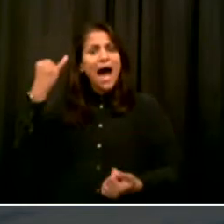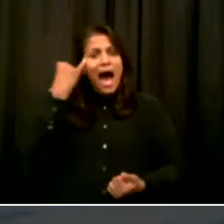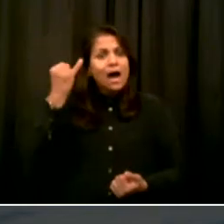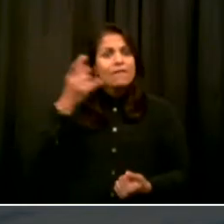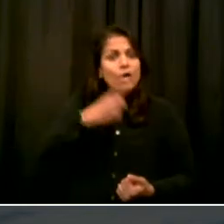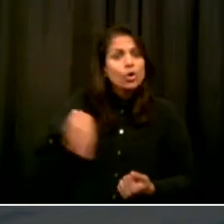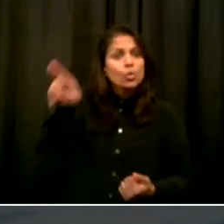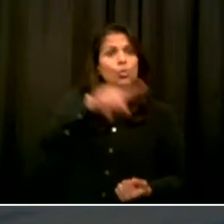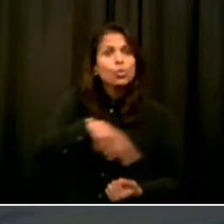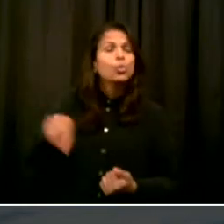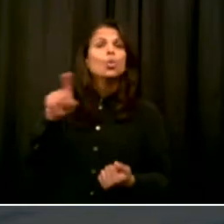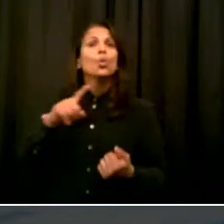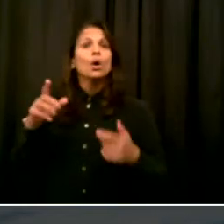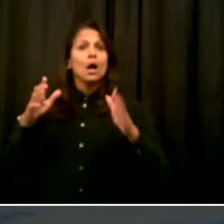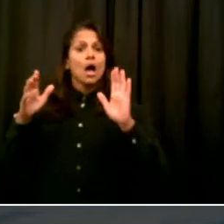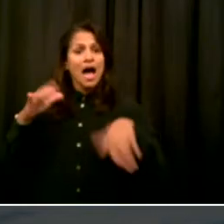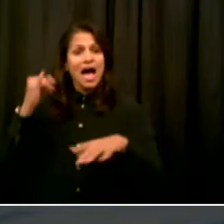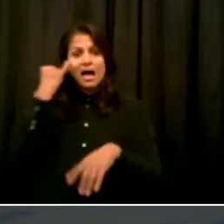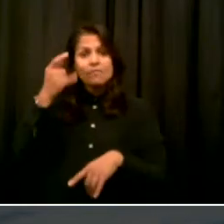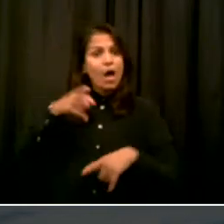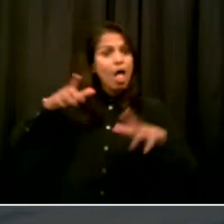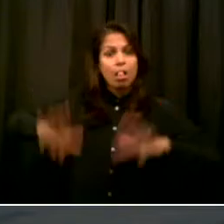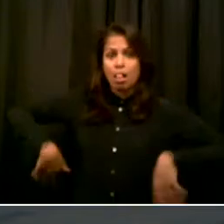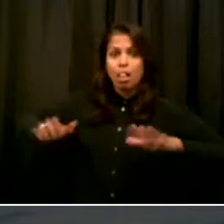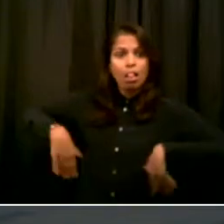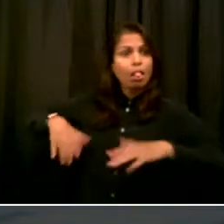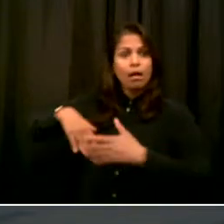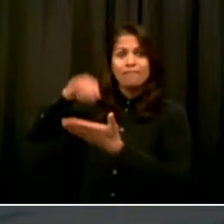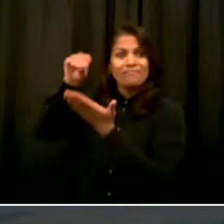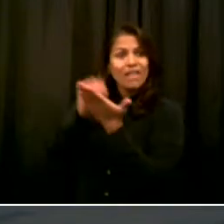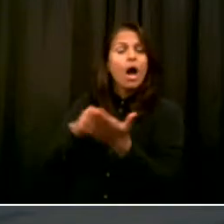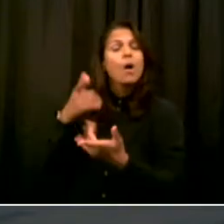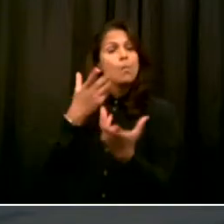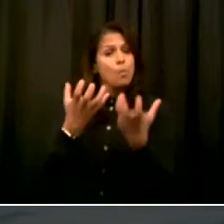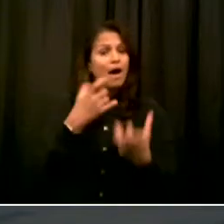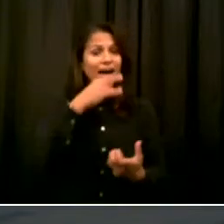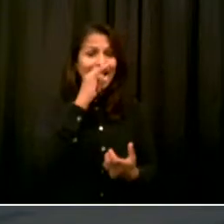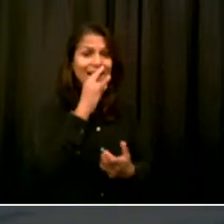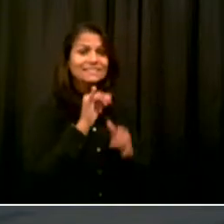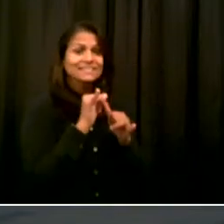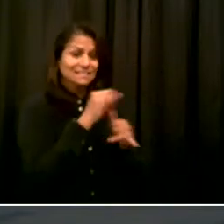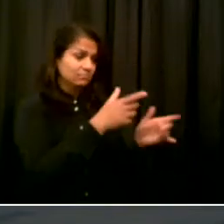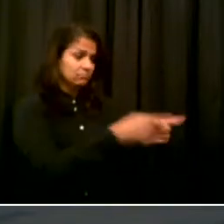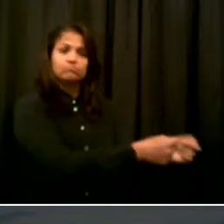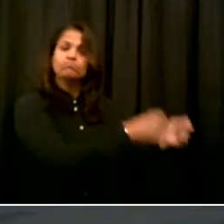PERIOD FOR PARENTS WHO STARTED OUT IN REMOTE LEARNING AND NOW WANT THEIR KIDS TO BE IN IN-